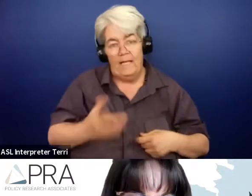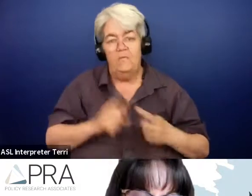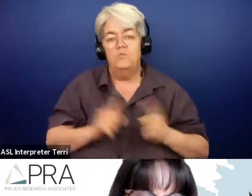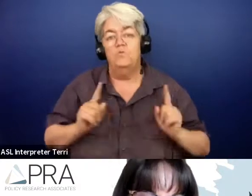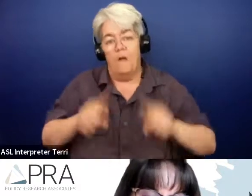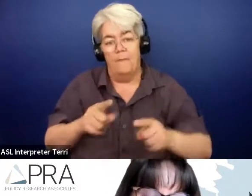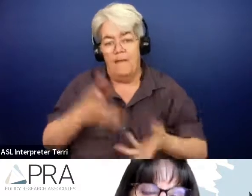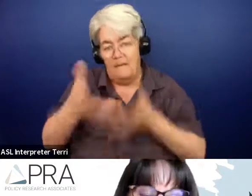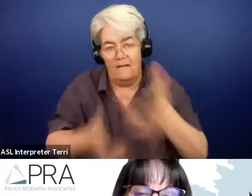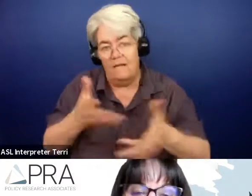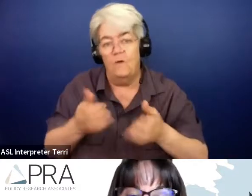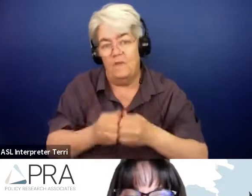something that you probably can't necessarily